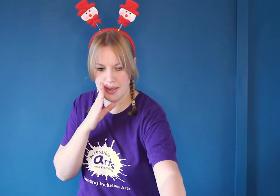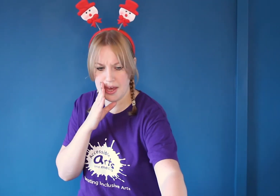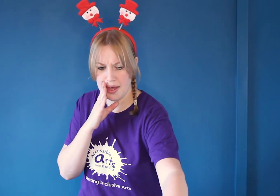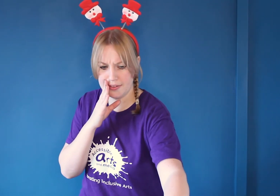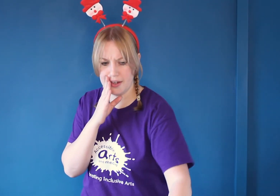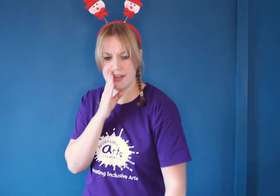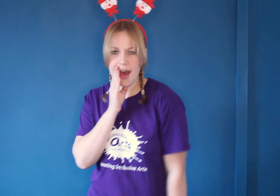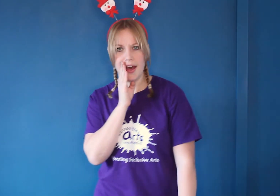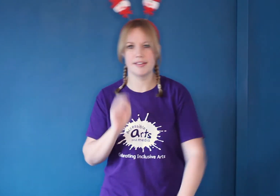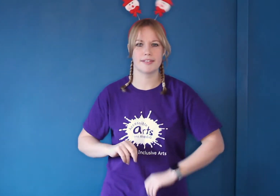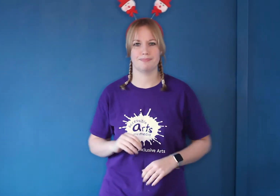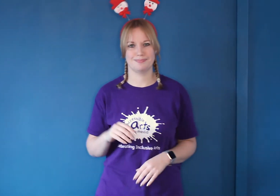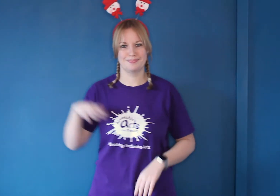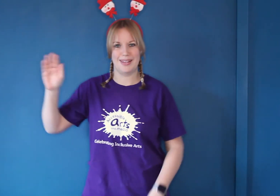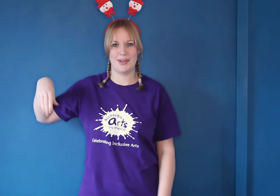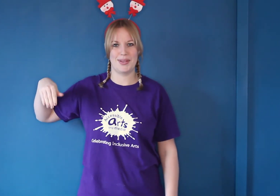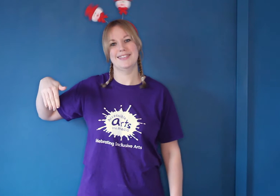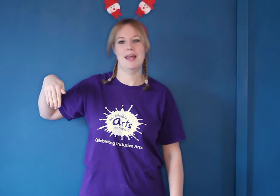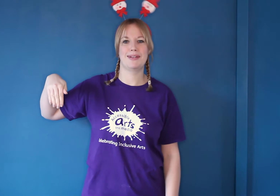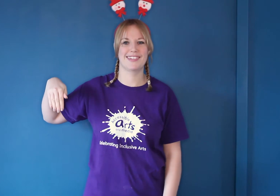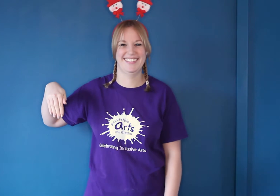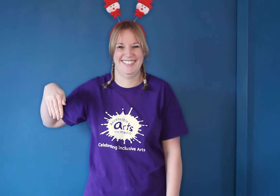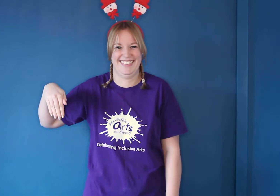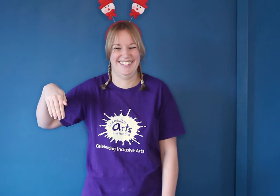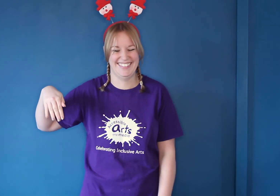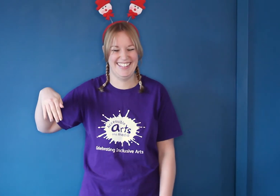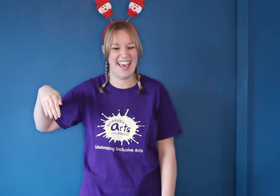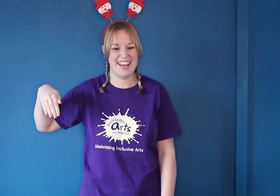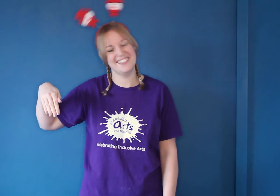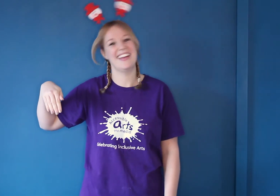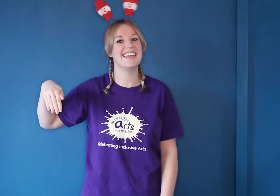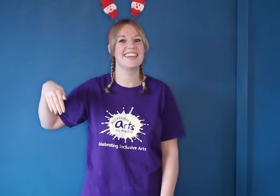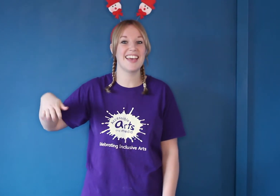Yes Hannah yes! Here we go then. Sleigh bells ring. Here we go.